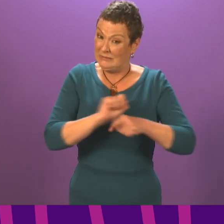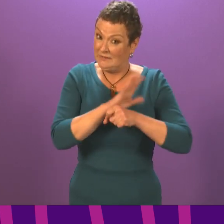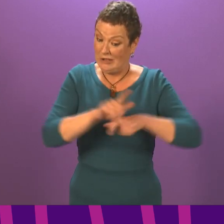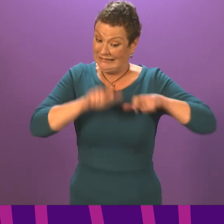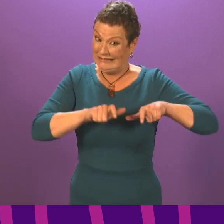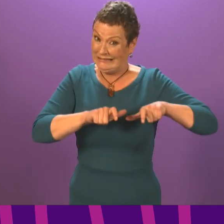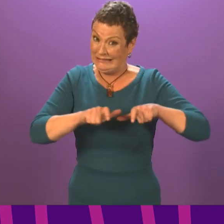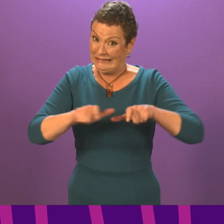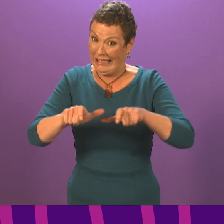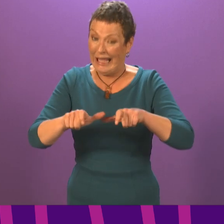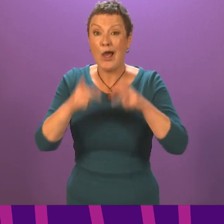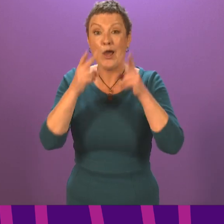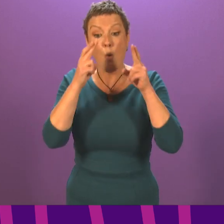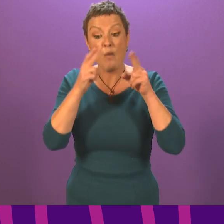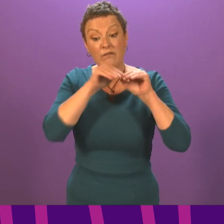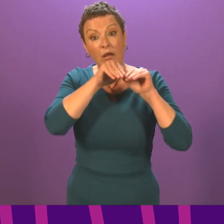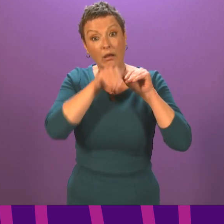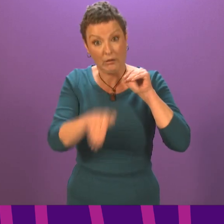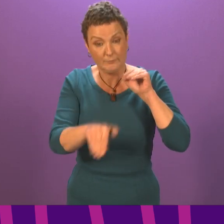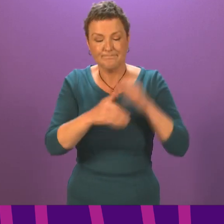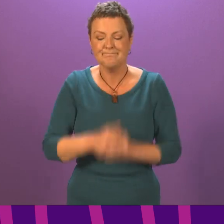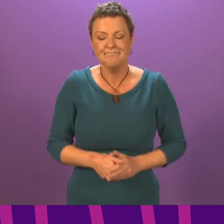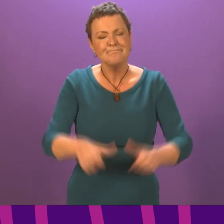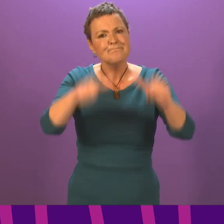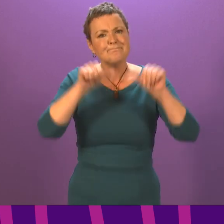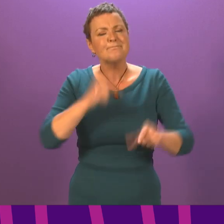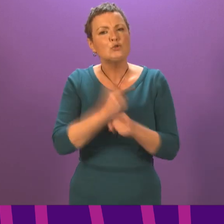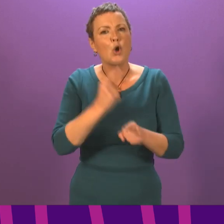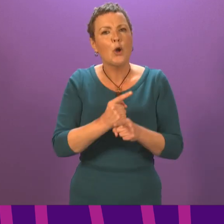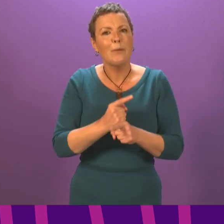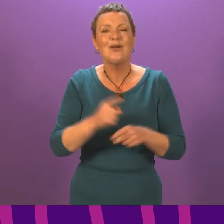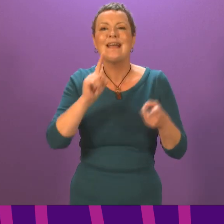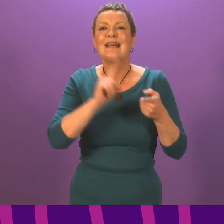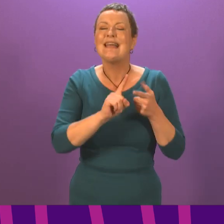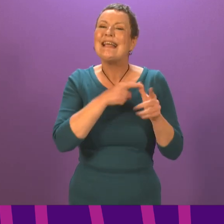To complete consideration of Lothian, I turn to East Lothian. Case numbers there have increased